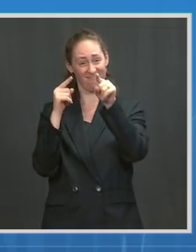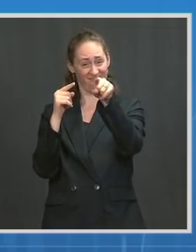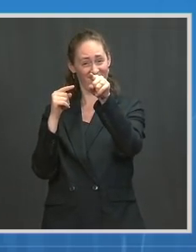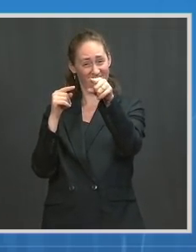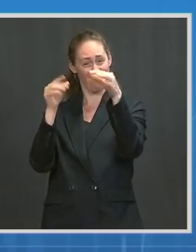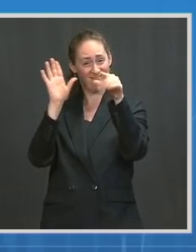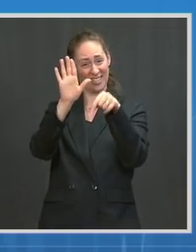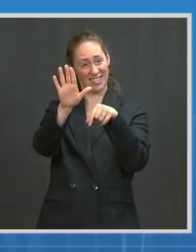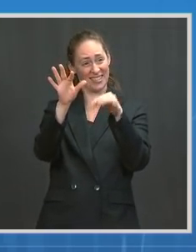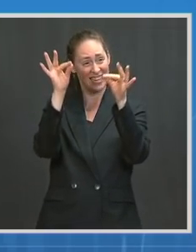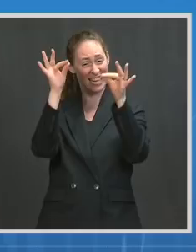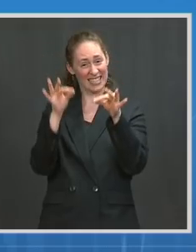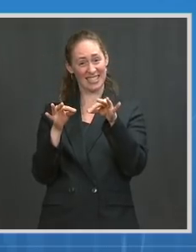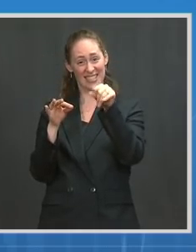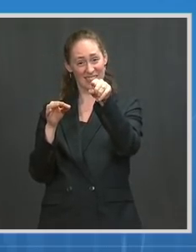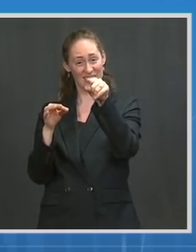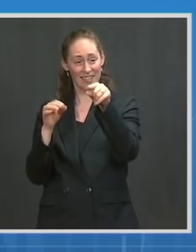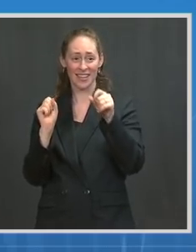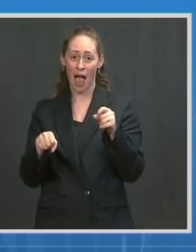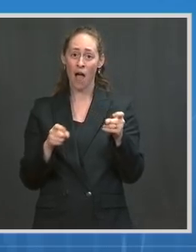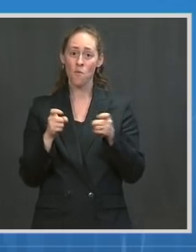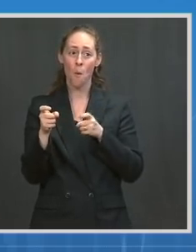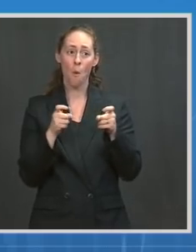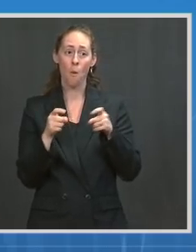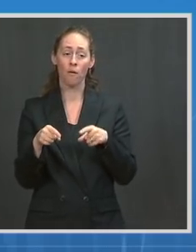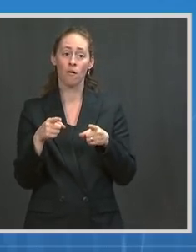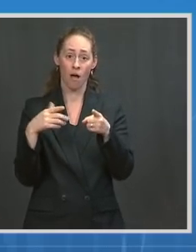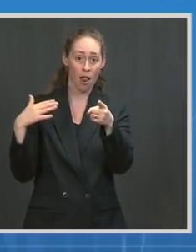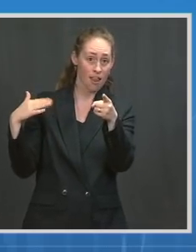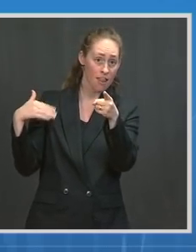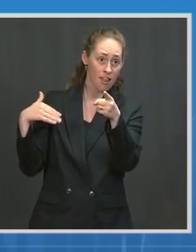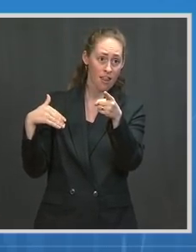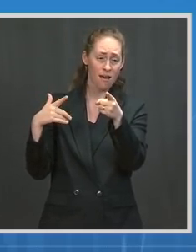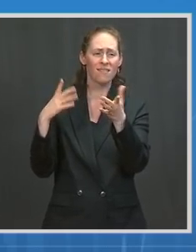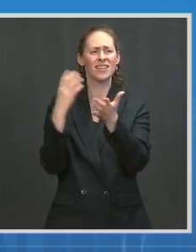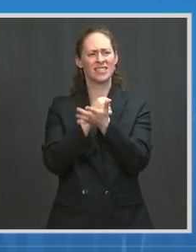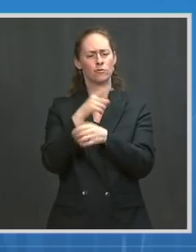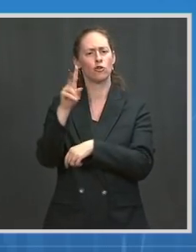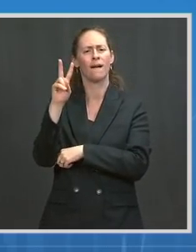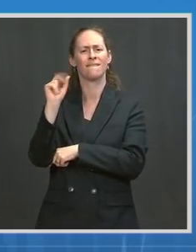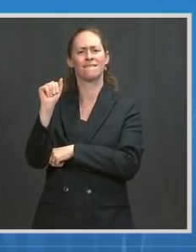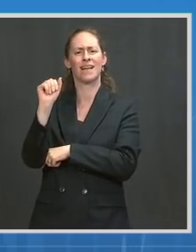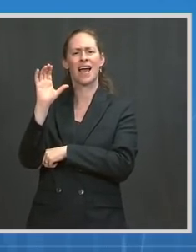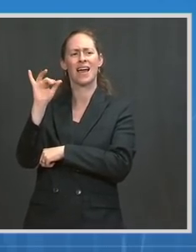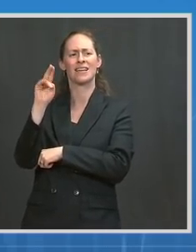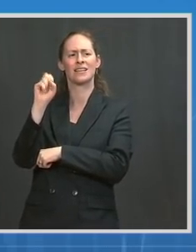If you are not yet vaccinated, please go to Vaccines.gov or text your ZIP Code to "GET VAX" --